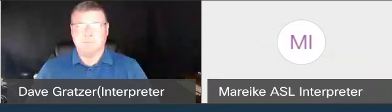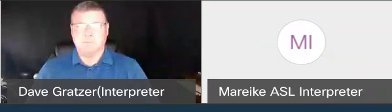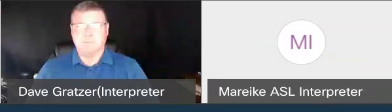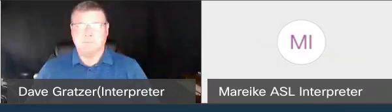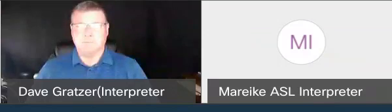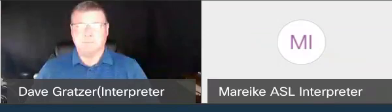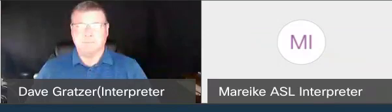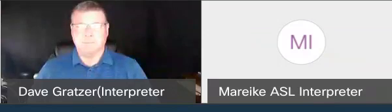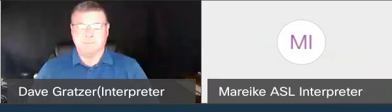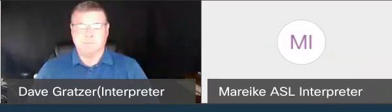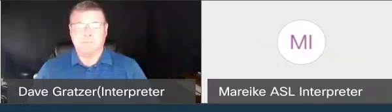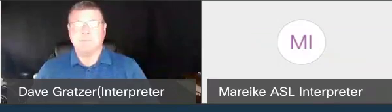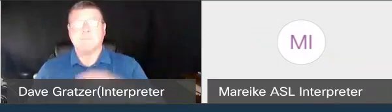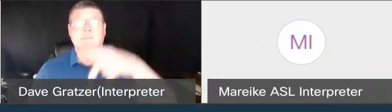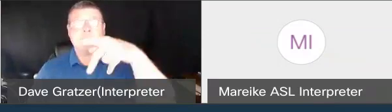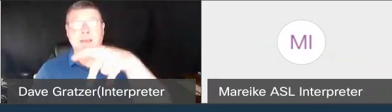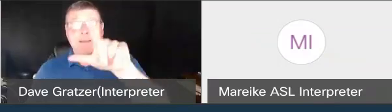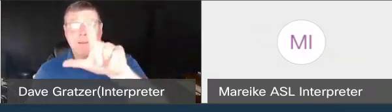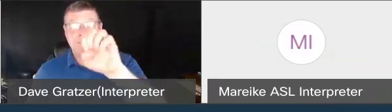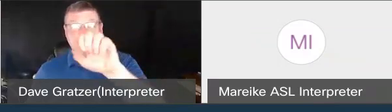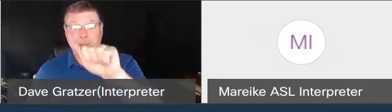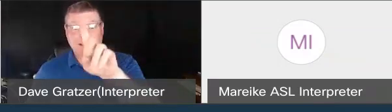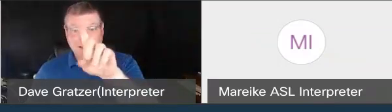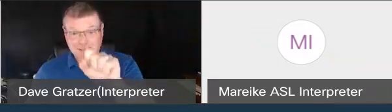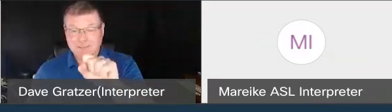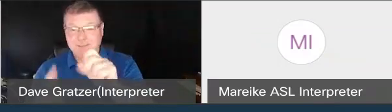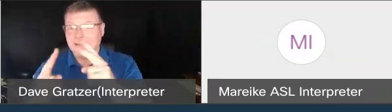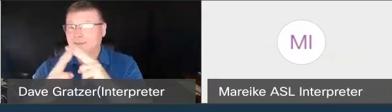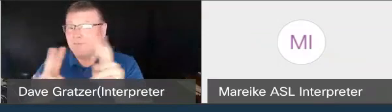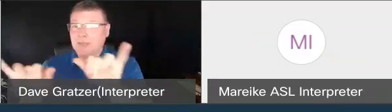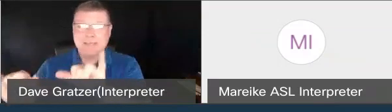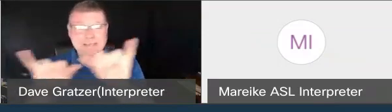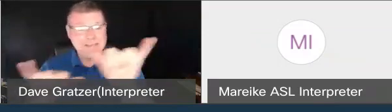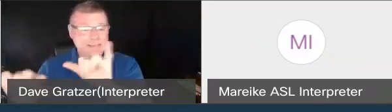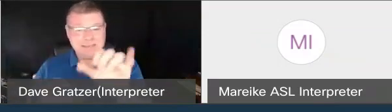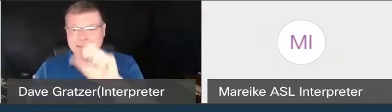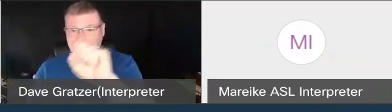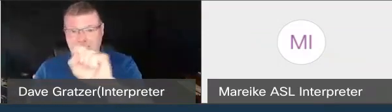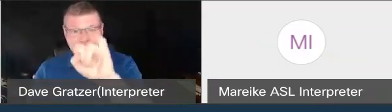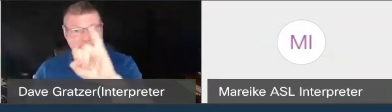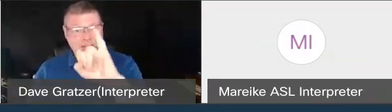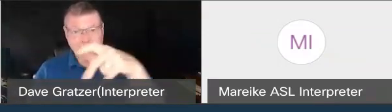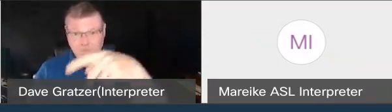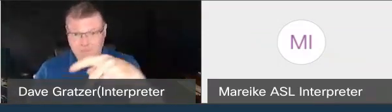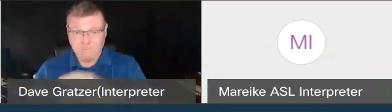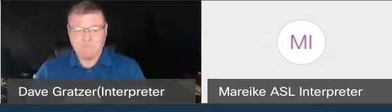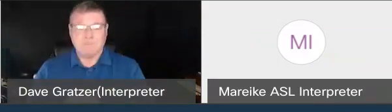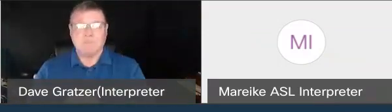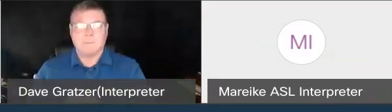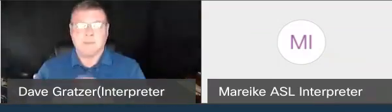Um, PLEADS is very similar to our Serial Inebriate Program, diverting individuals